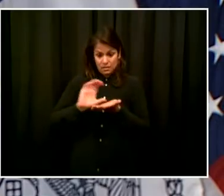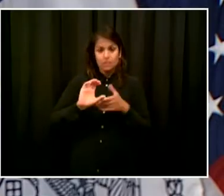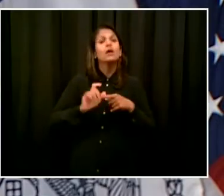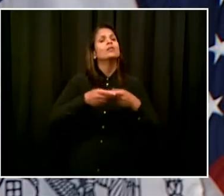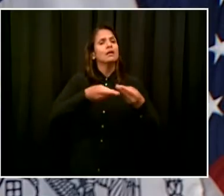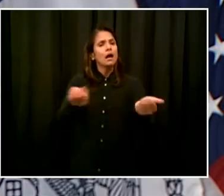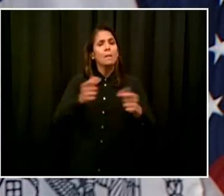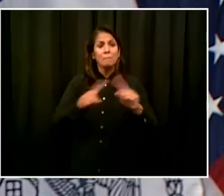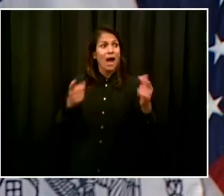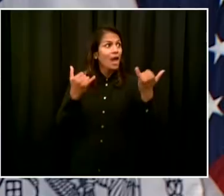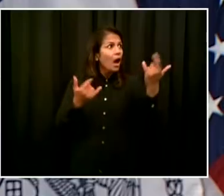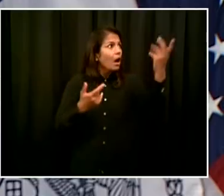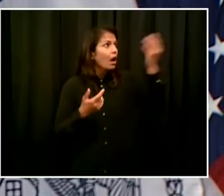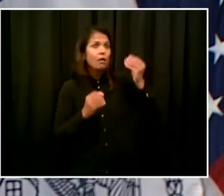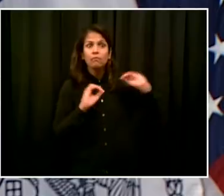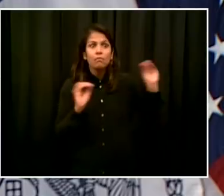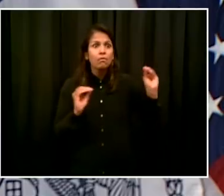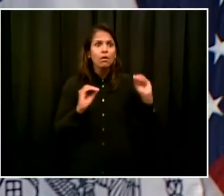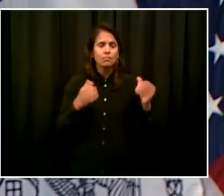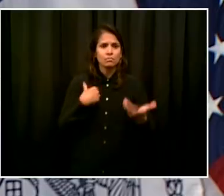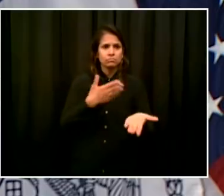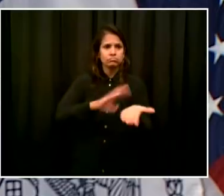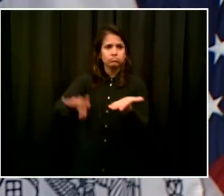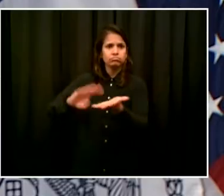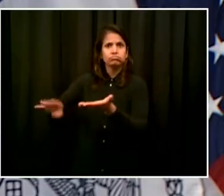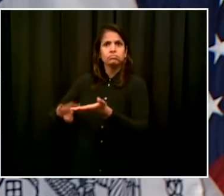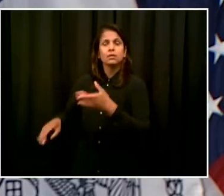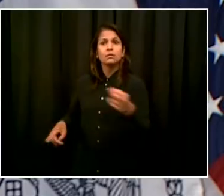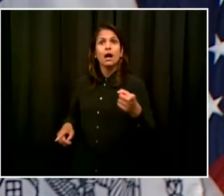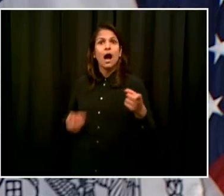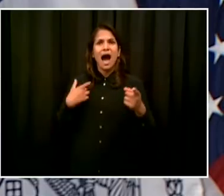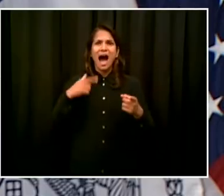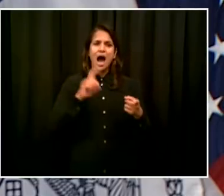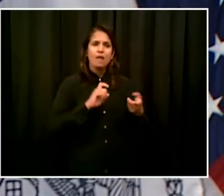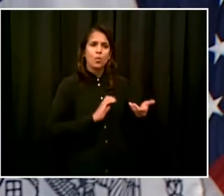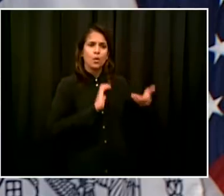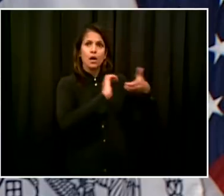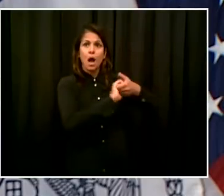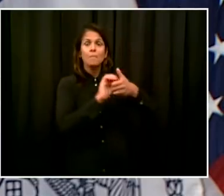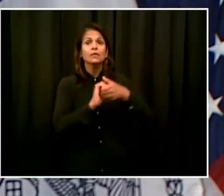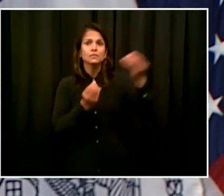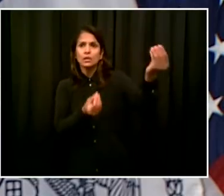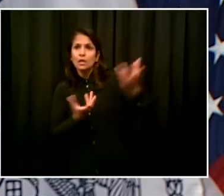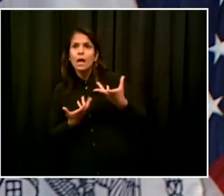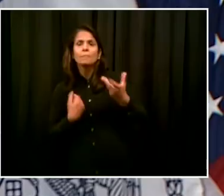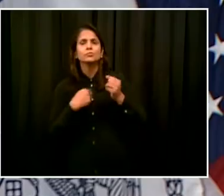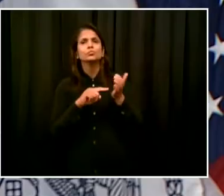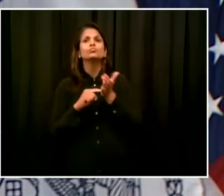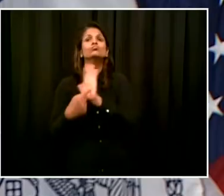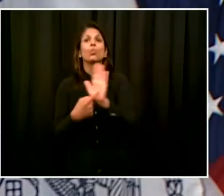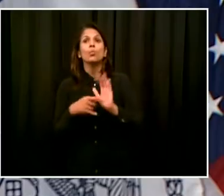PEOPLE WH NOED E THE SERVICES THEY PROVIDE. IT WILL BE HORRIBLE. WHAT OUR LABOR PARTNERS ASK FOR